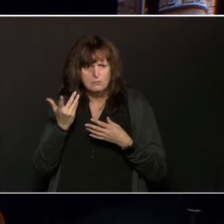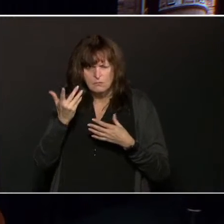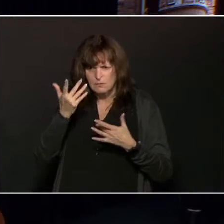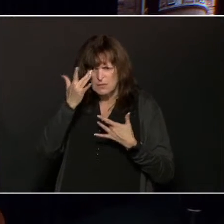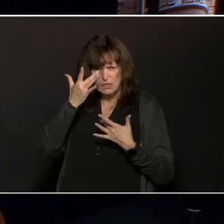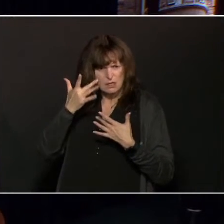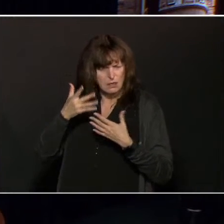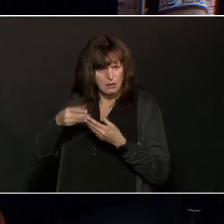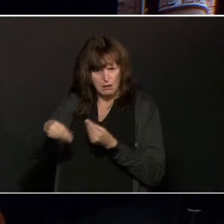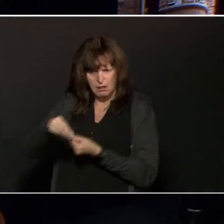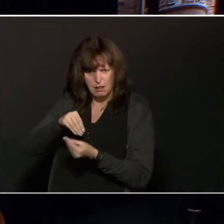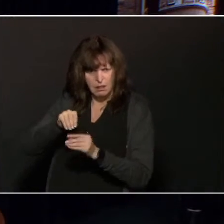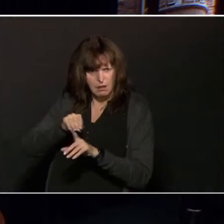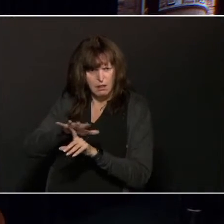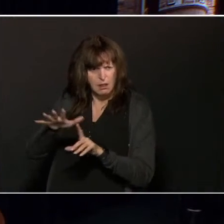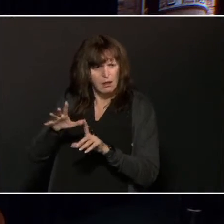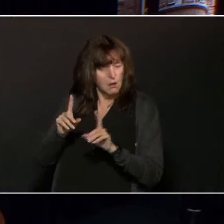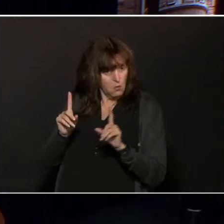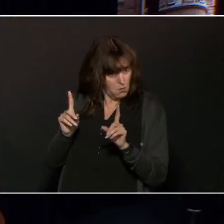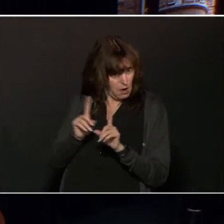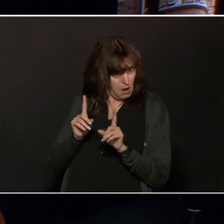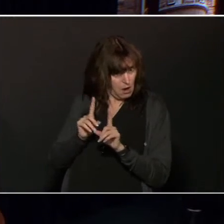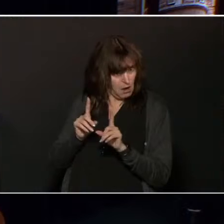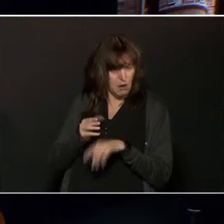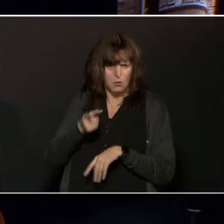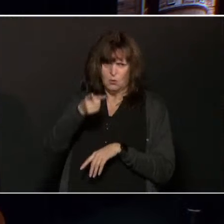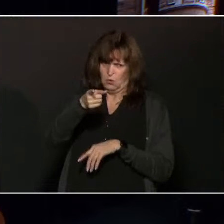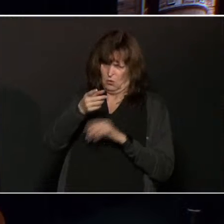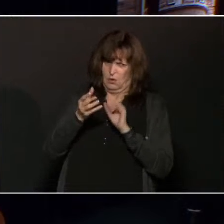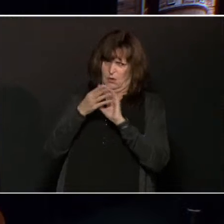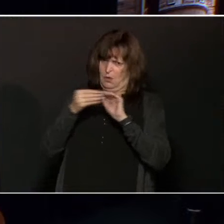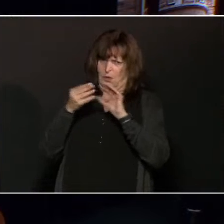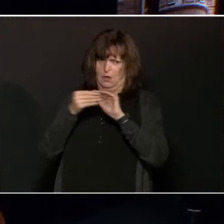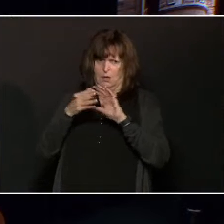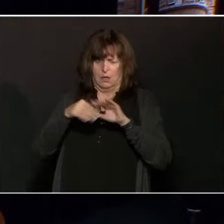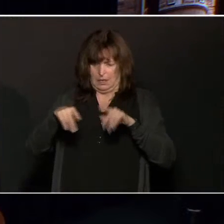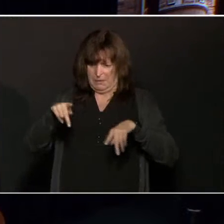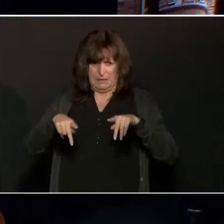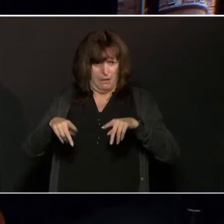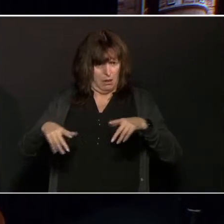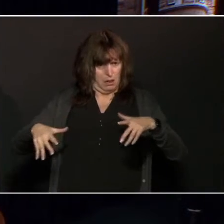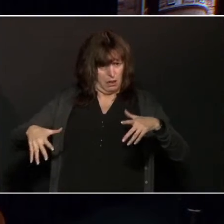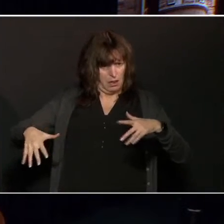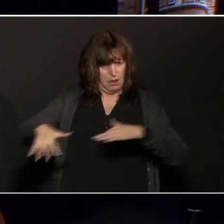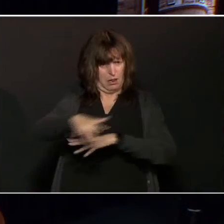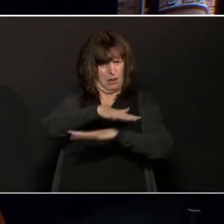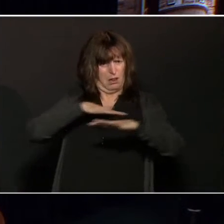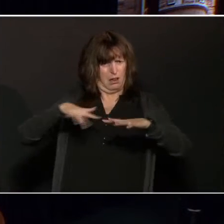PEOPLE DURING THIS. OF TIME THAT YOU CAN SEE A VERY YOU CAN SEE A VERY SIGNIFICANT SHIFT YOU CAN SEE A VERY SIGNIFICANT SHIFT DOWN WORDS YOU CAN SEE A VERY SIGNIFICANT SHIFT SHIFT DOWN WORDS THAT DESCRIBE THE SHIFT DOWN WORDS THAT DESCRIBE THE DIFFERENT